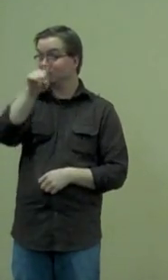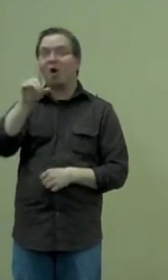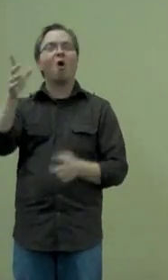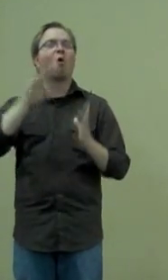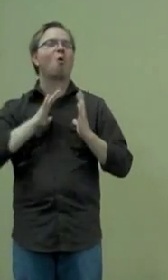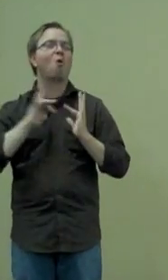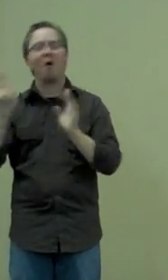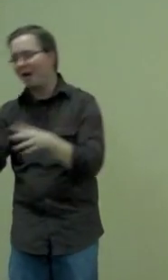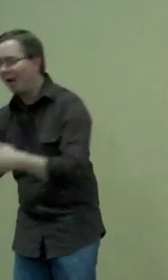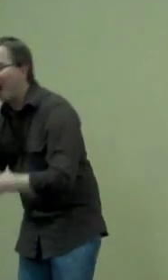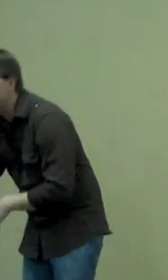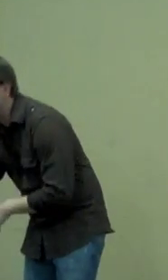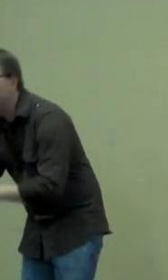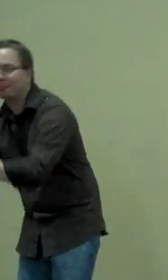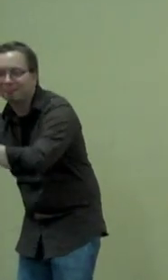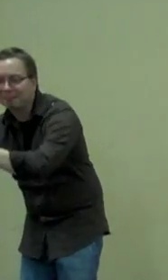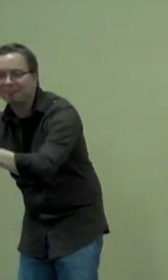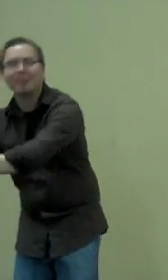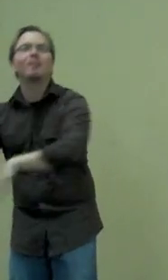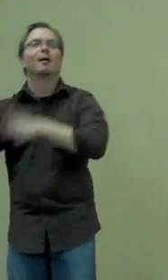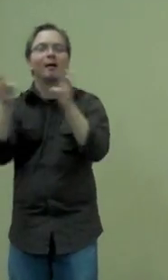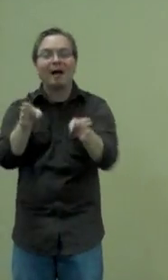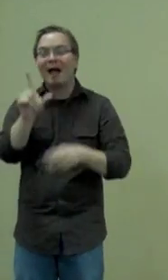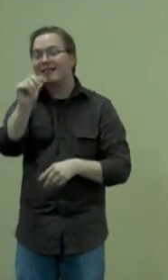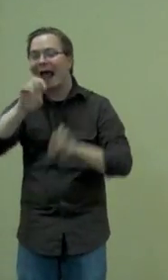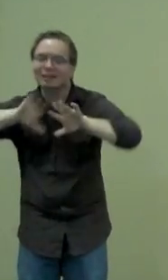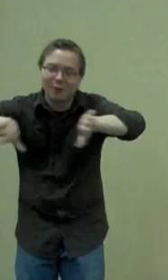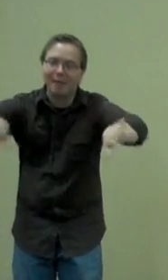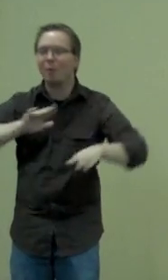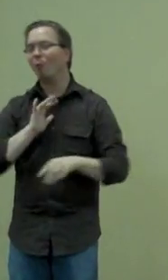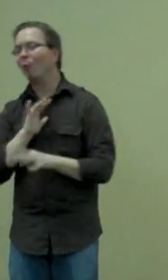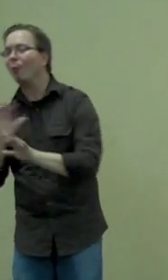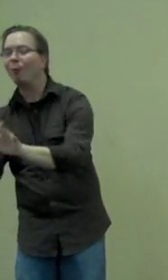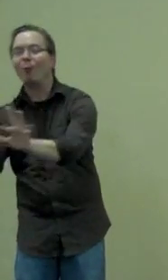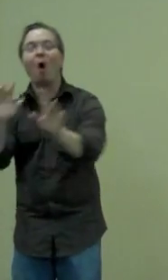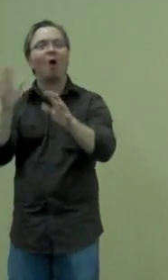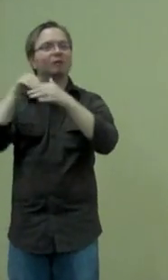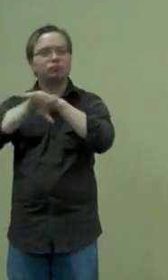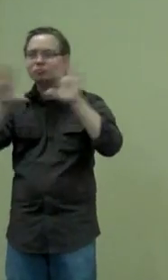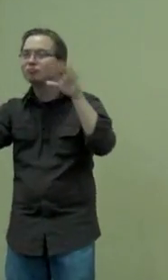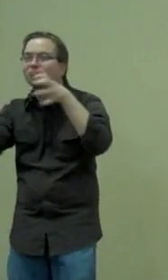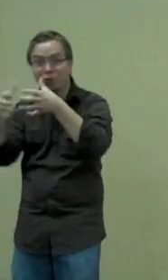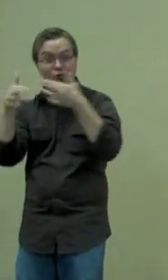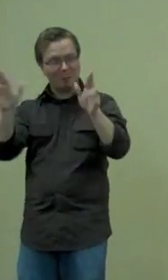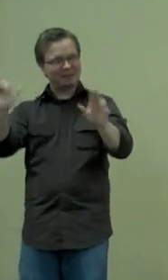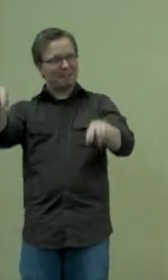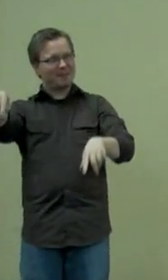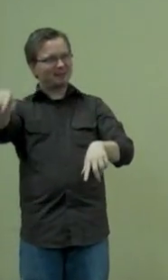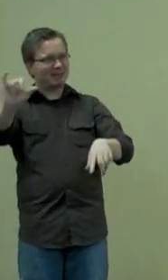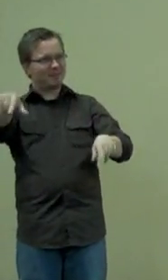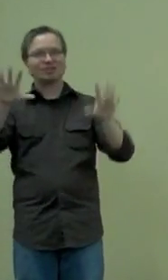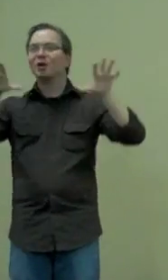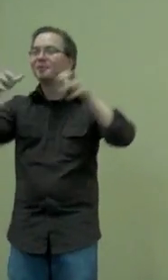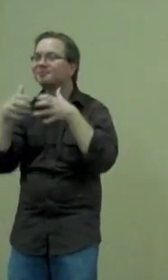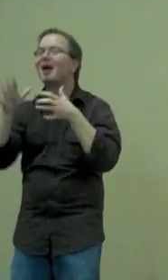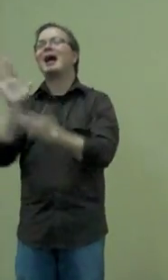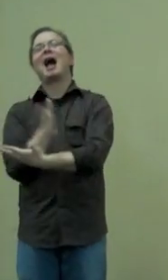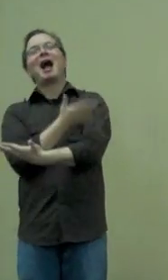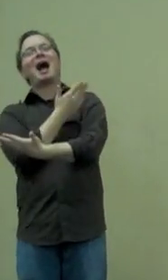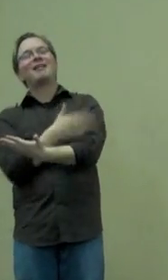they sell you Popsicles and there's little lake you swim in and you go in and gather in a little room kind of like this one and you all sing songs for Jesus, right?